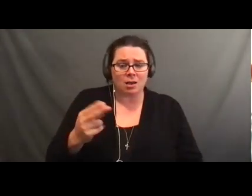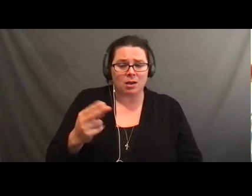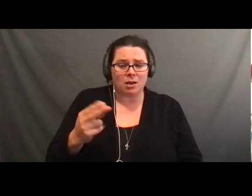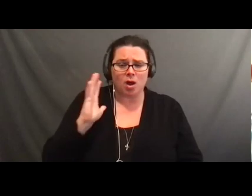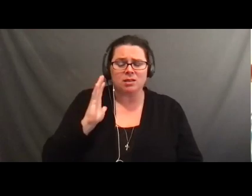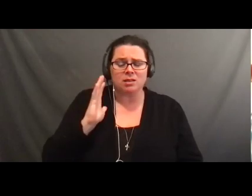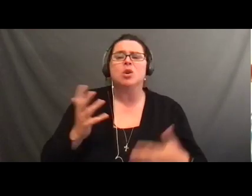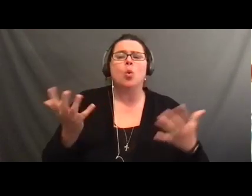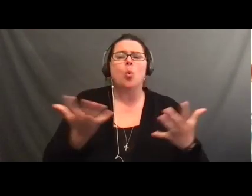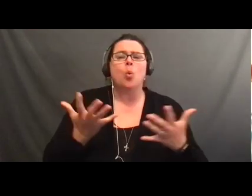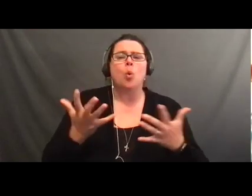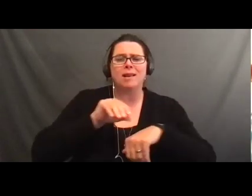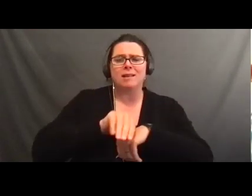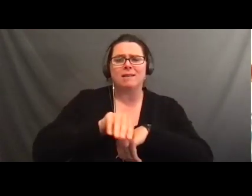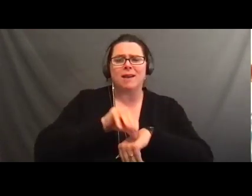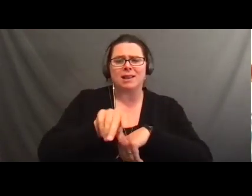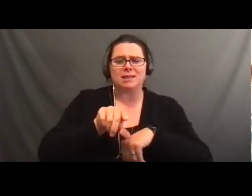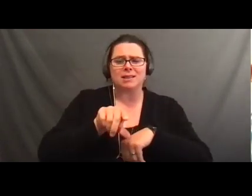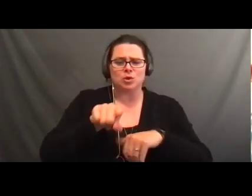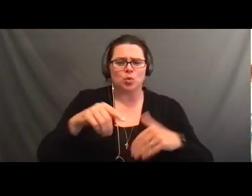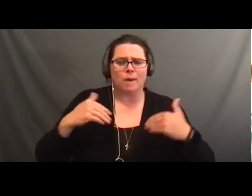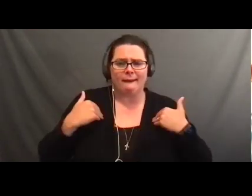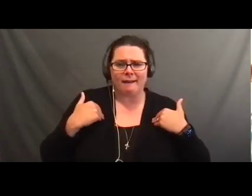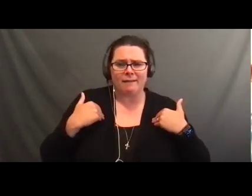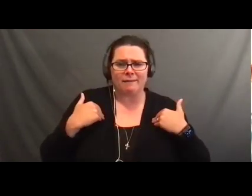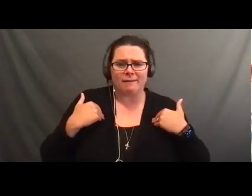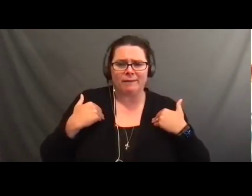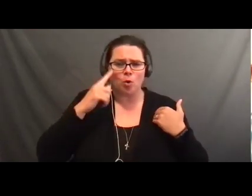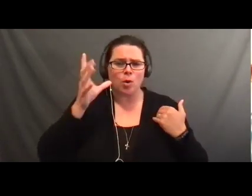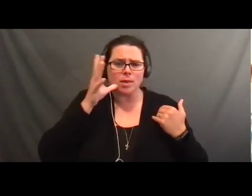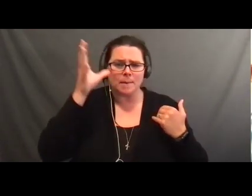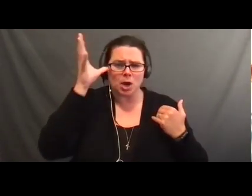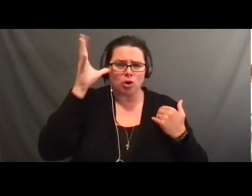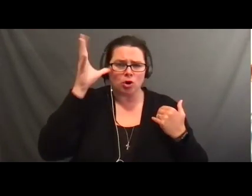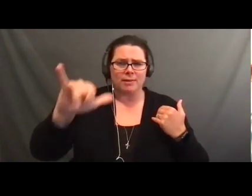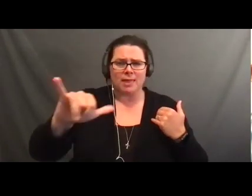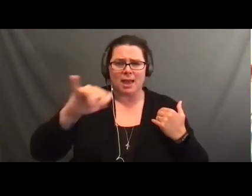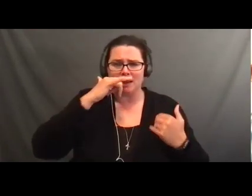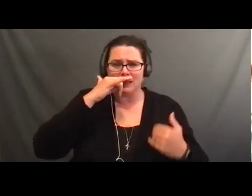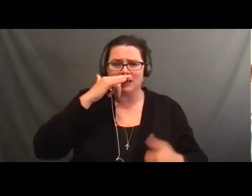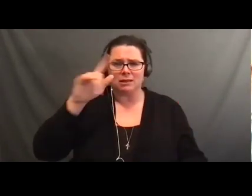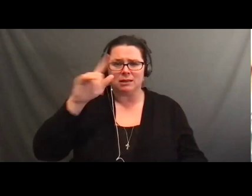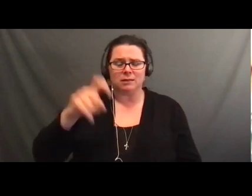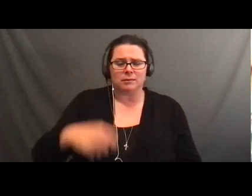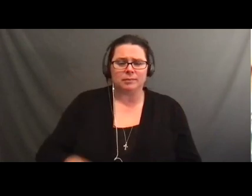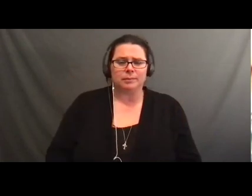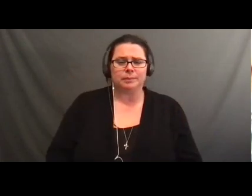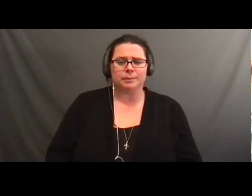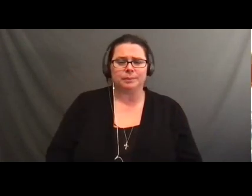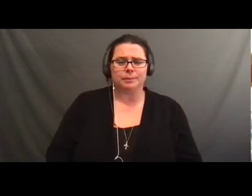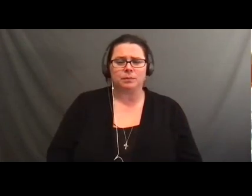advice would you give to the parent of that child?